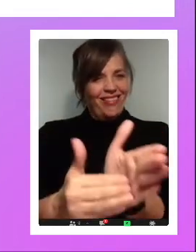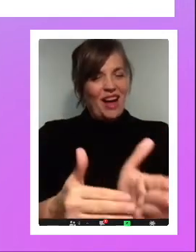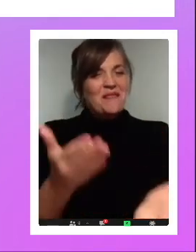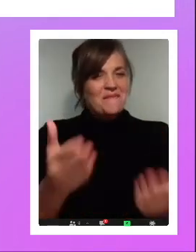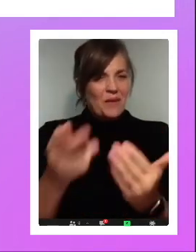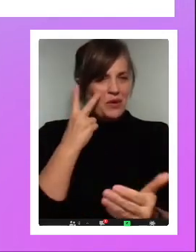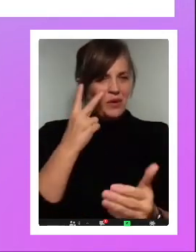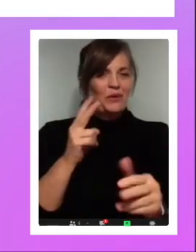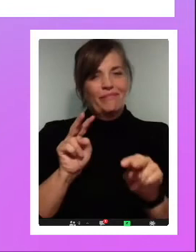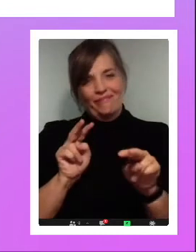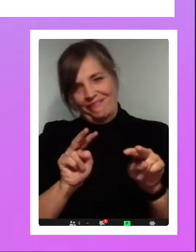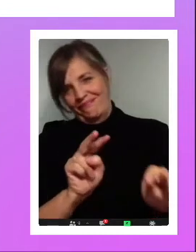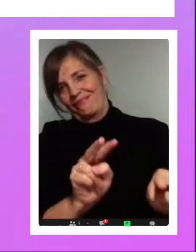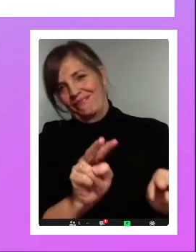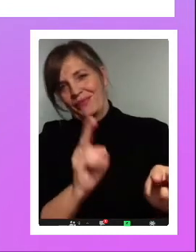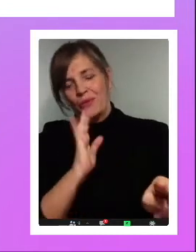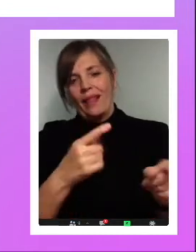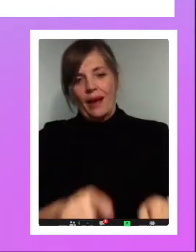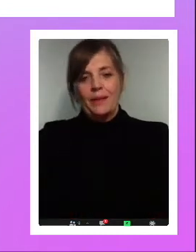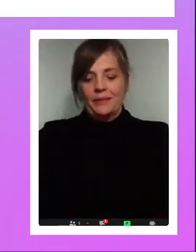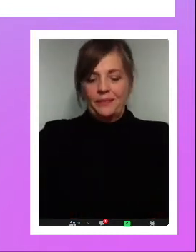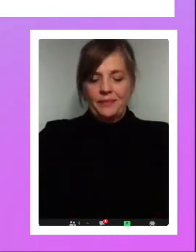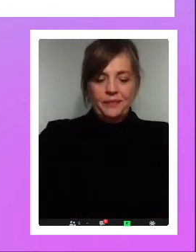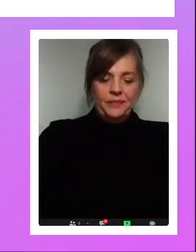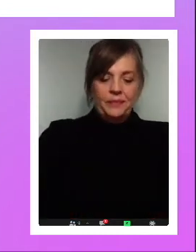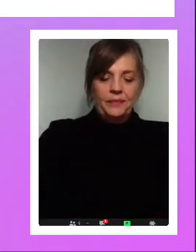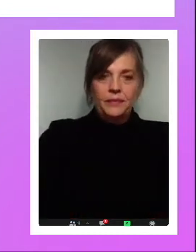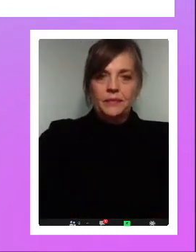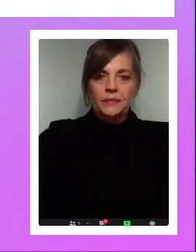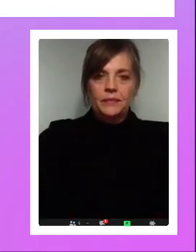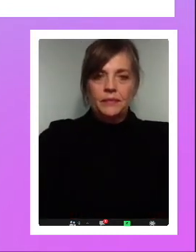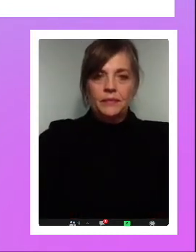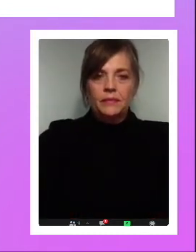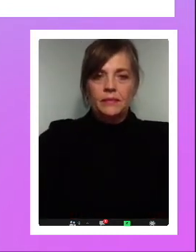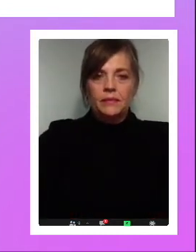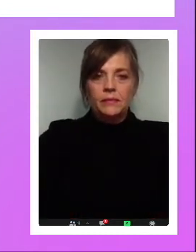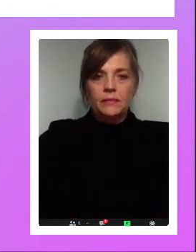if you went back in time knowing what the state of the internet is now,